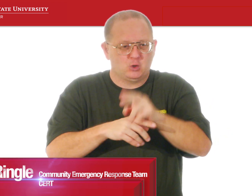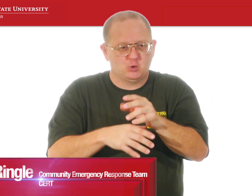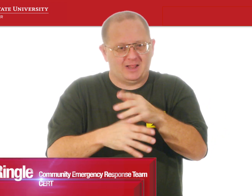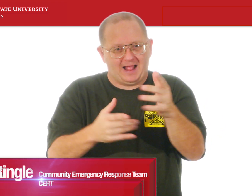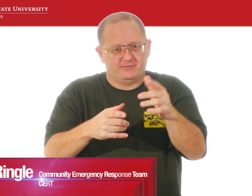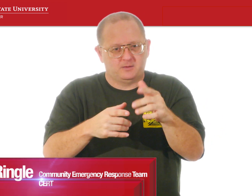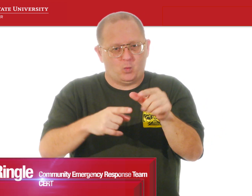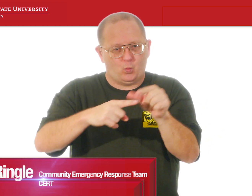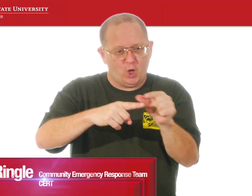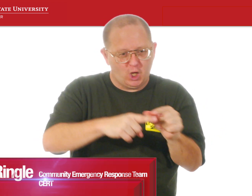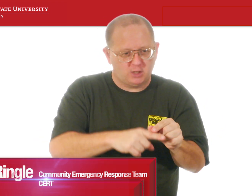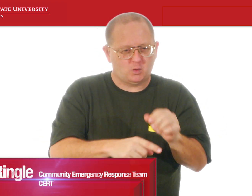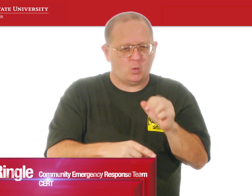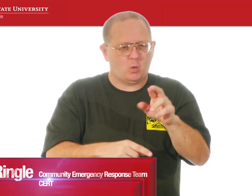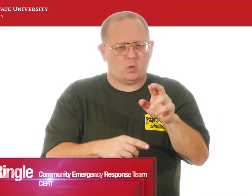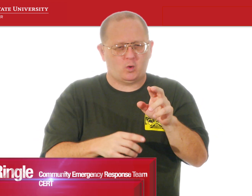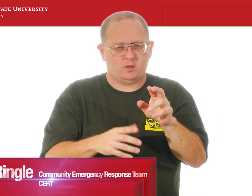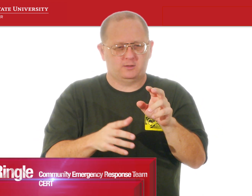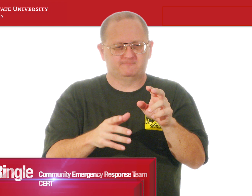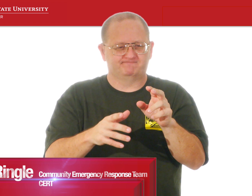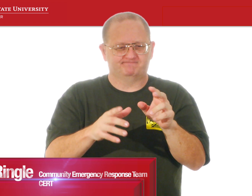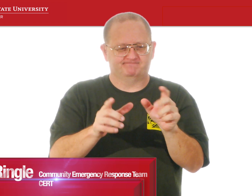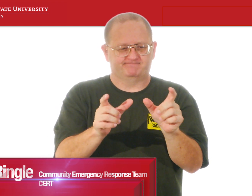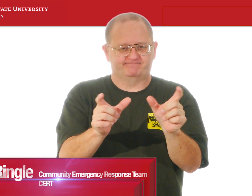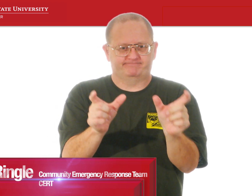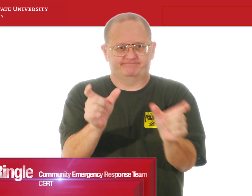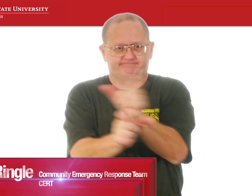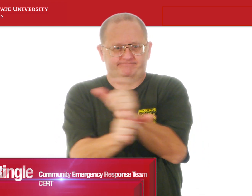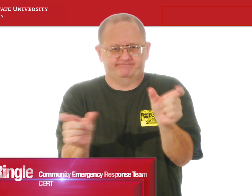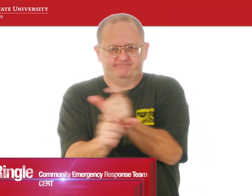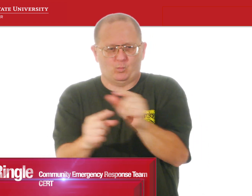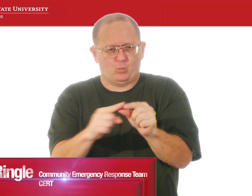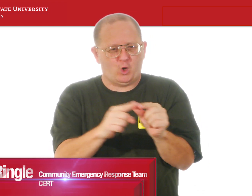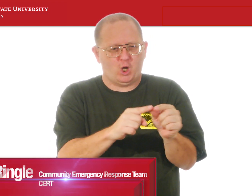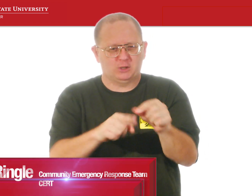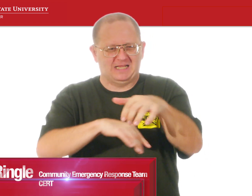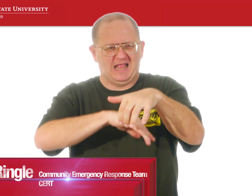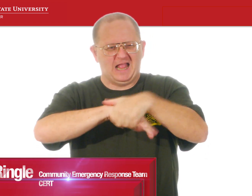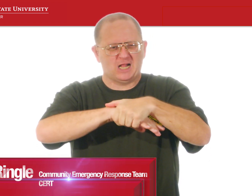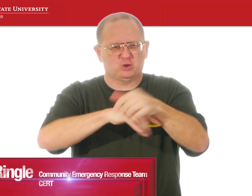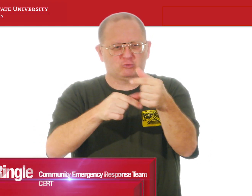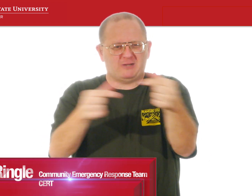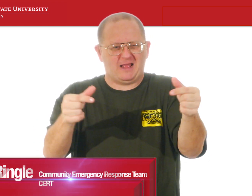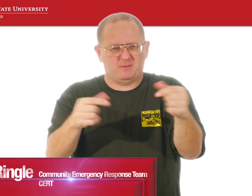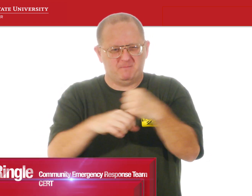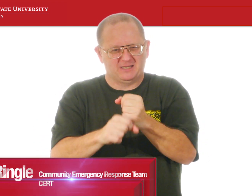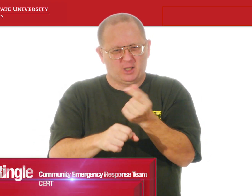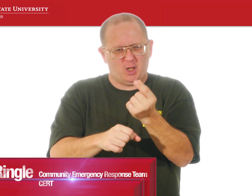So don't use a lot of words or sophisticated words or English grammar.